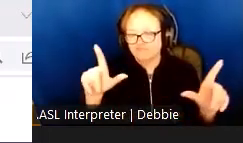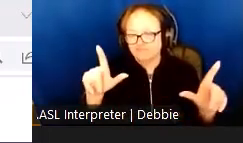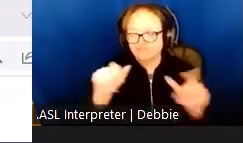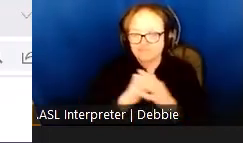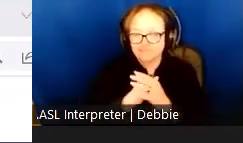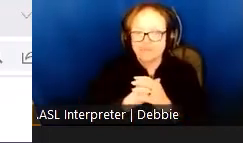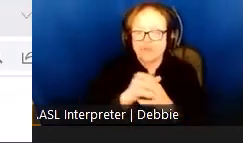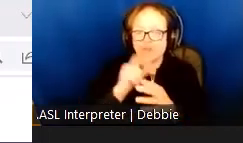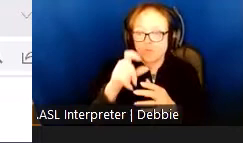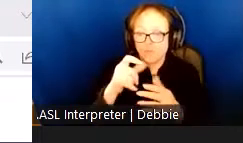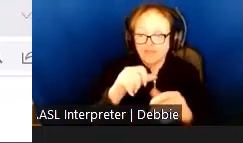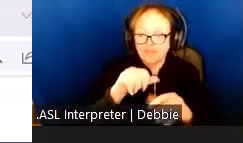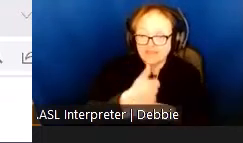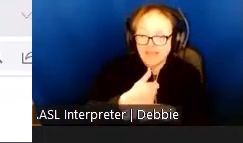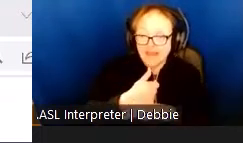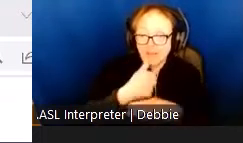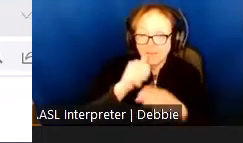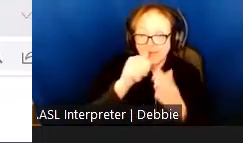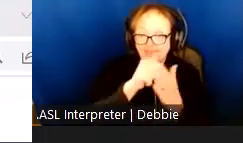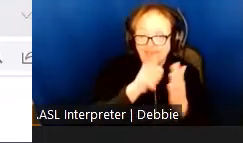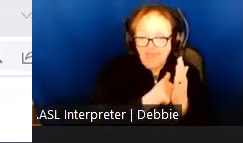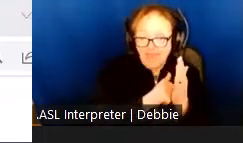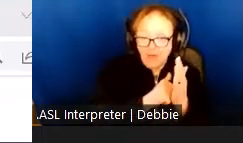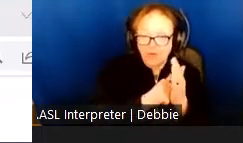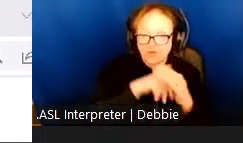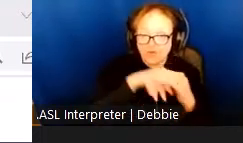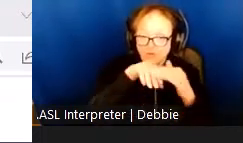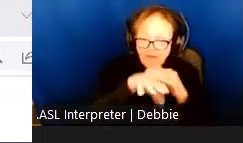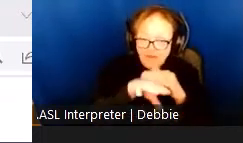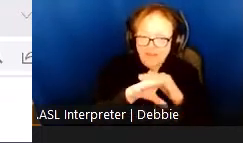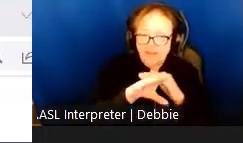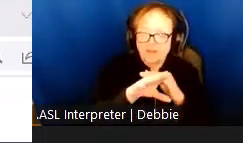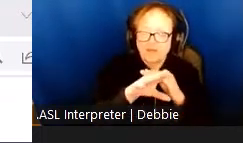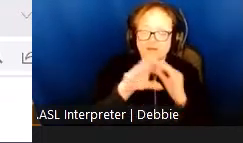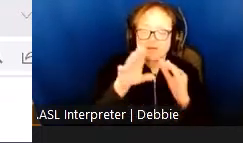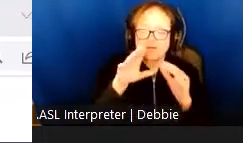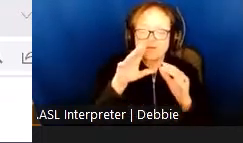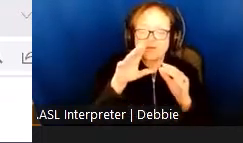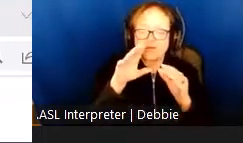logged in in order to access the application. If you have an existing account, but can’t